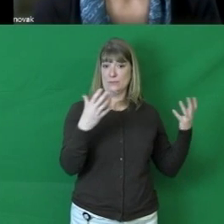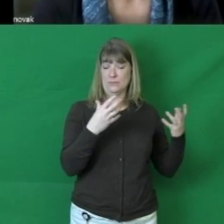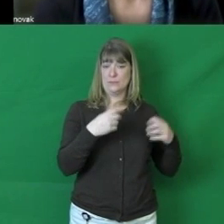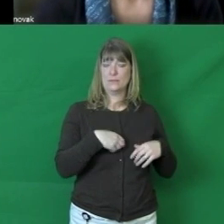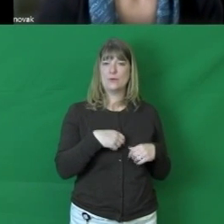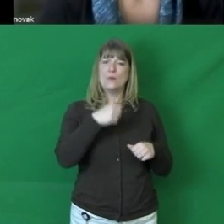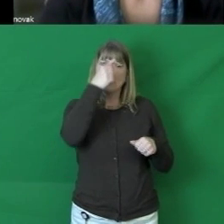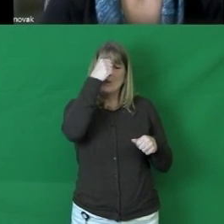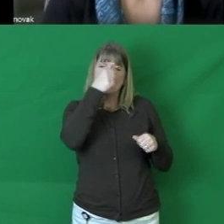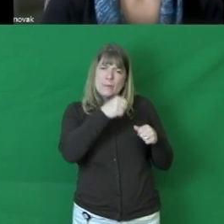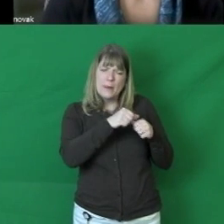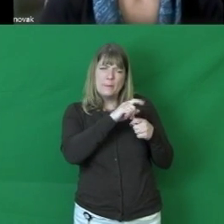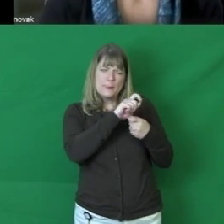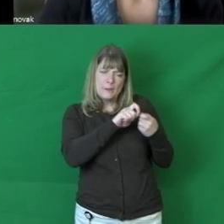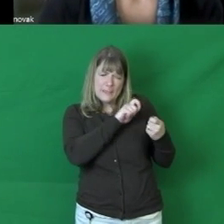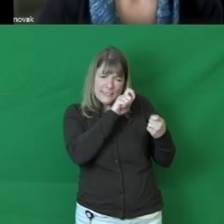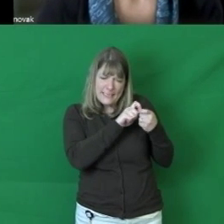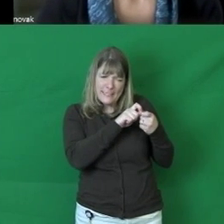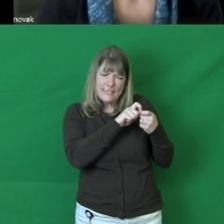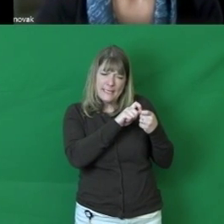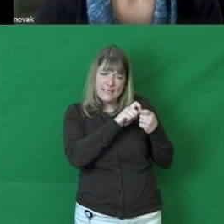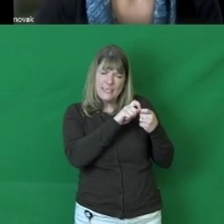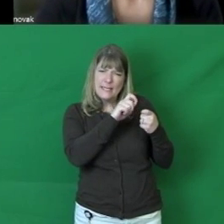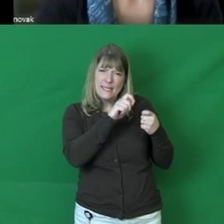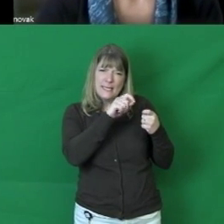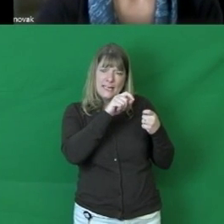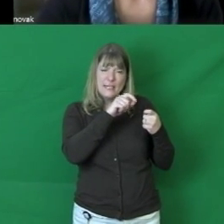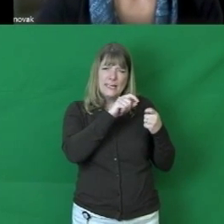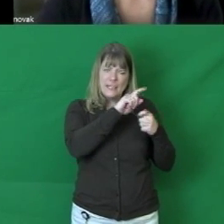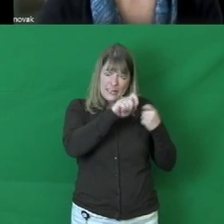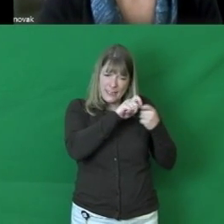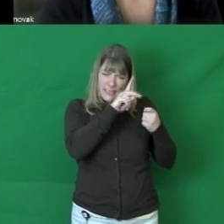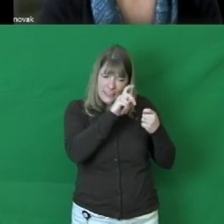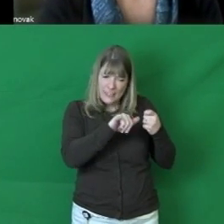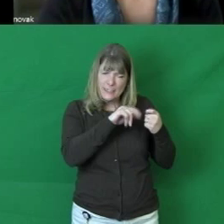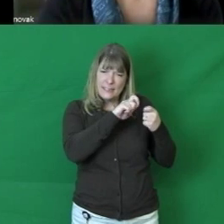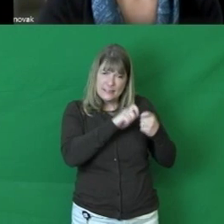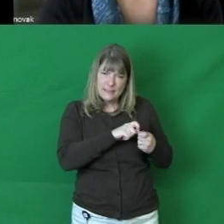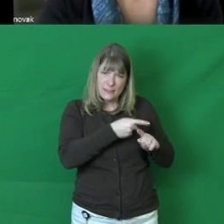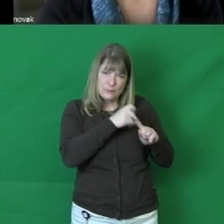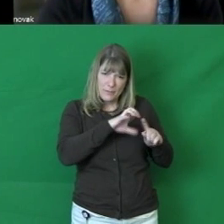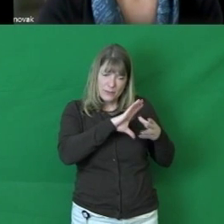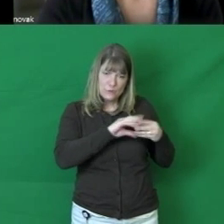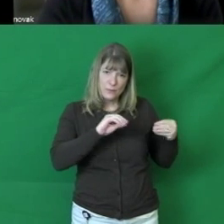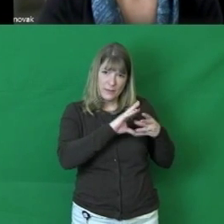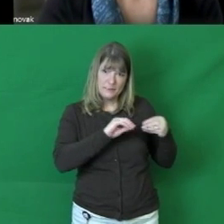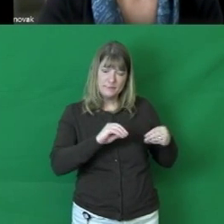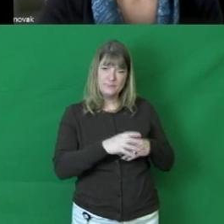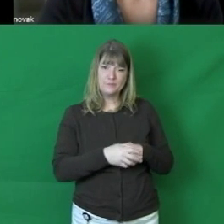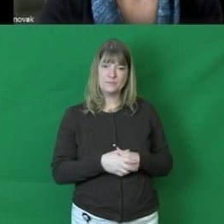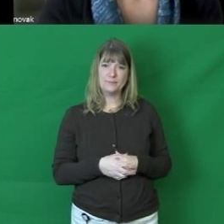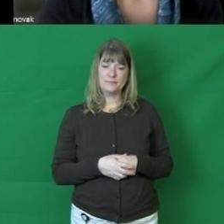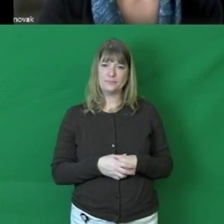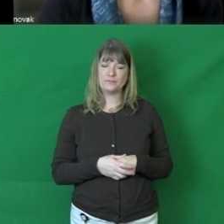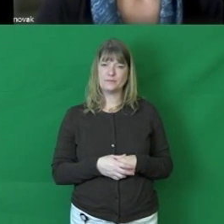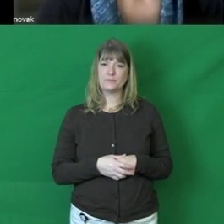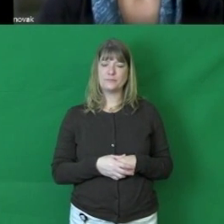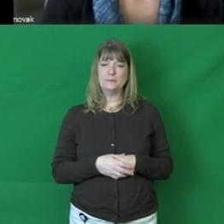is: Remember key details from a story.